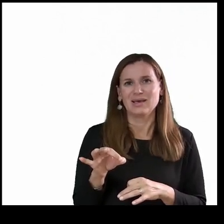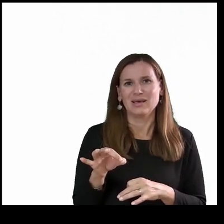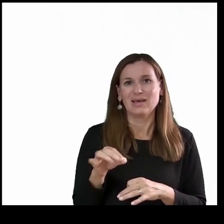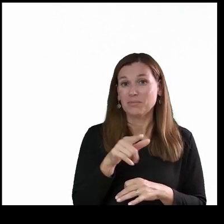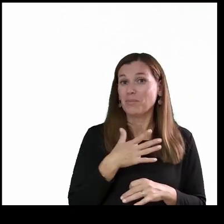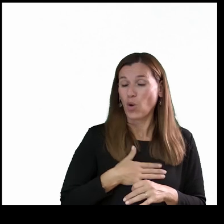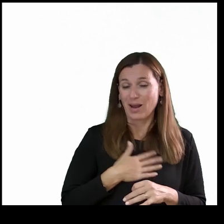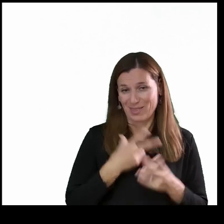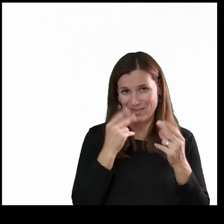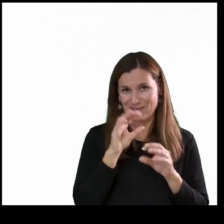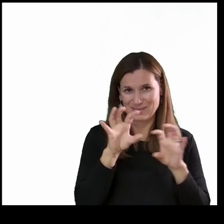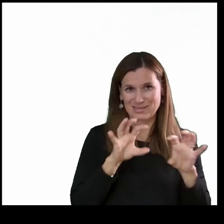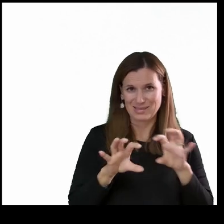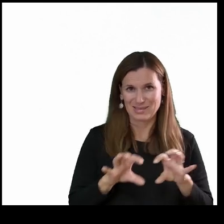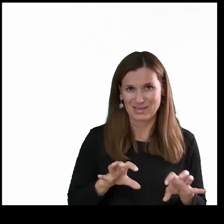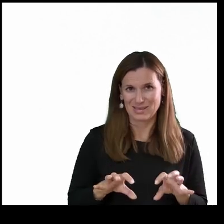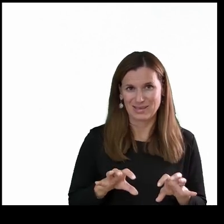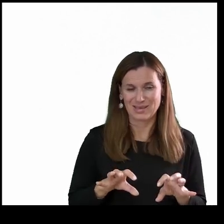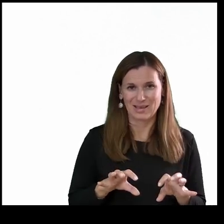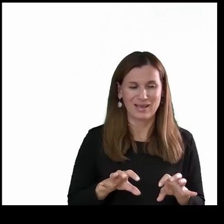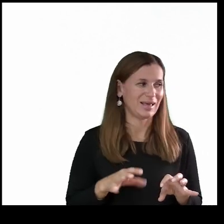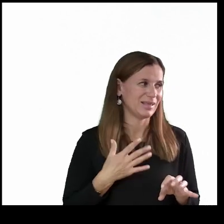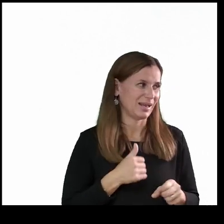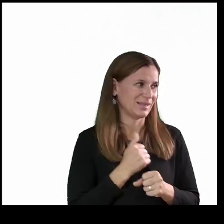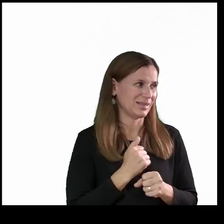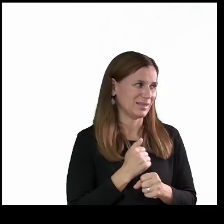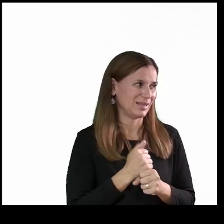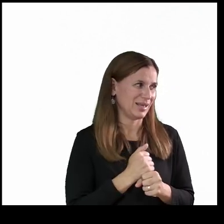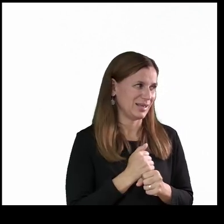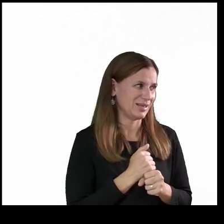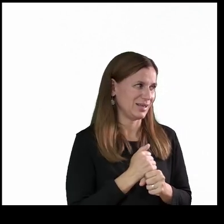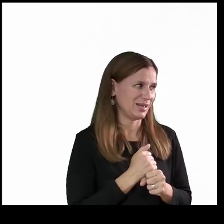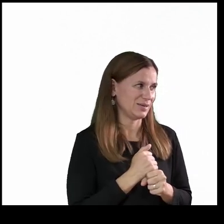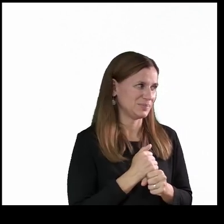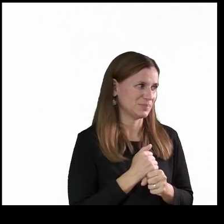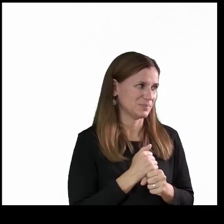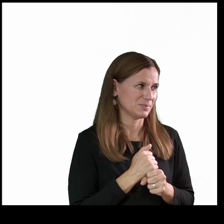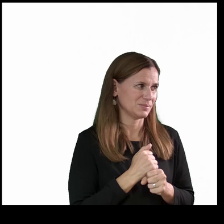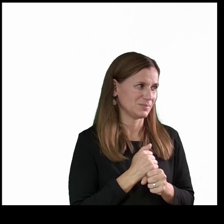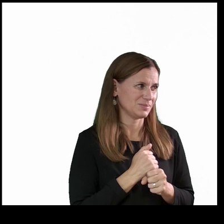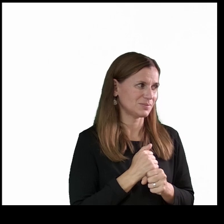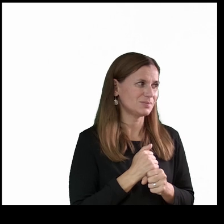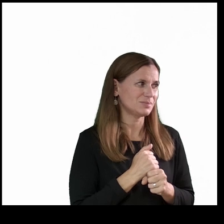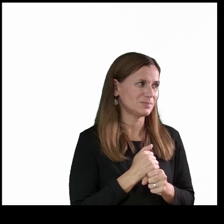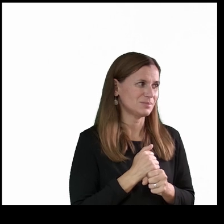and they work independently and well,